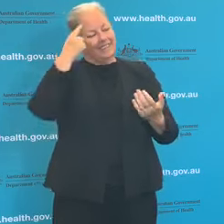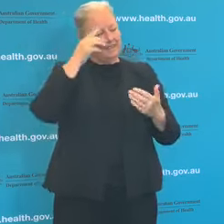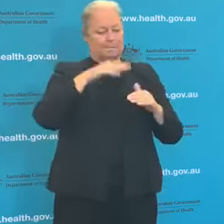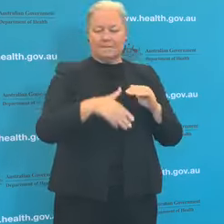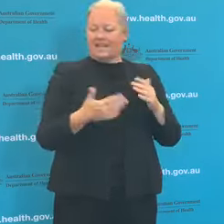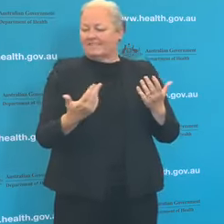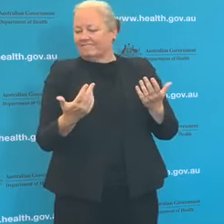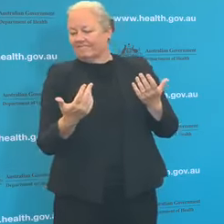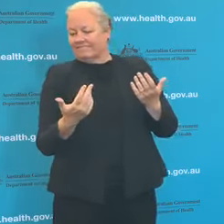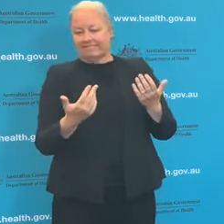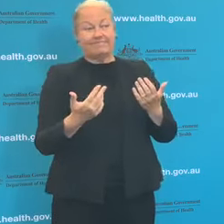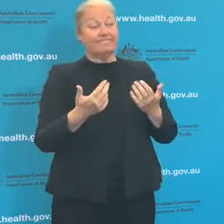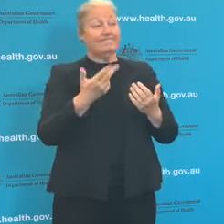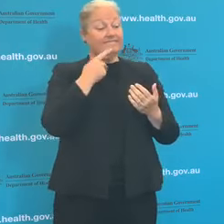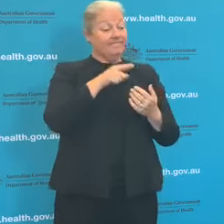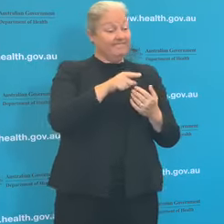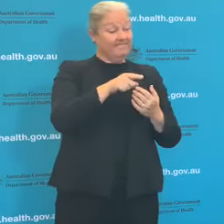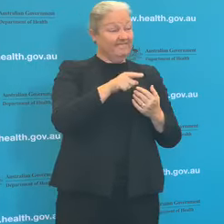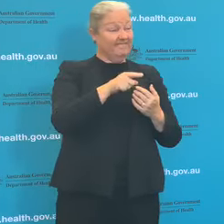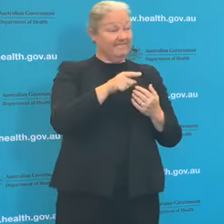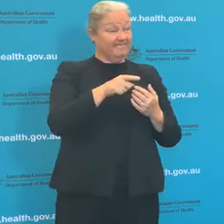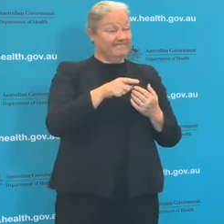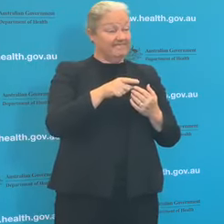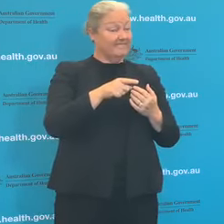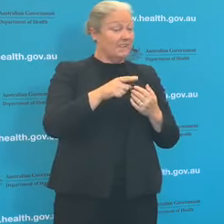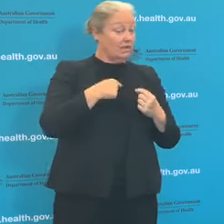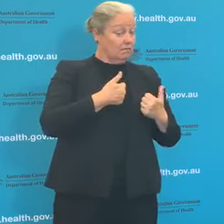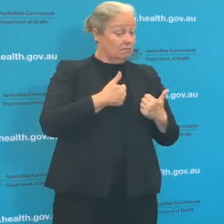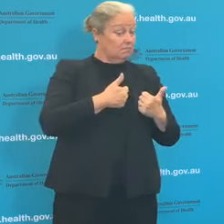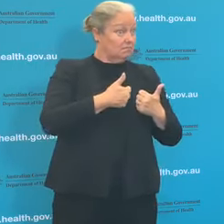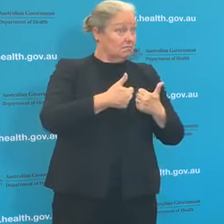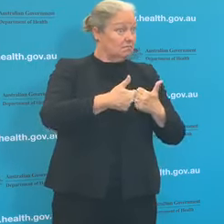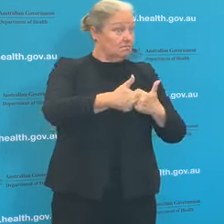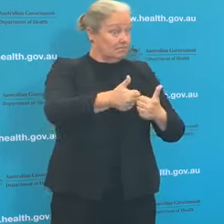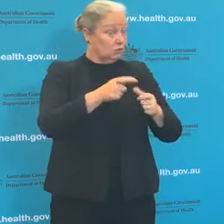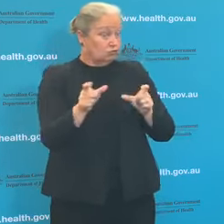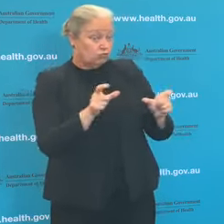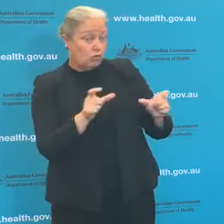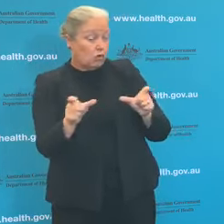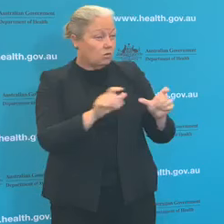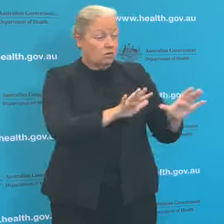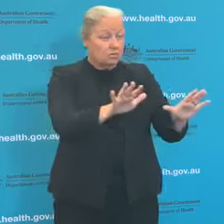epidemiology stays stays strong, and if- when we don't make the first moves to